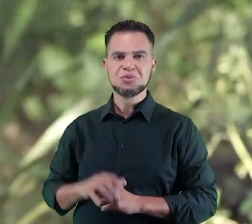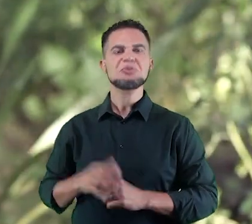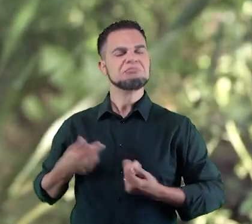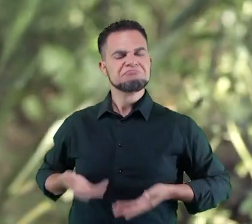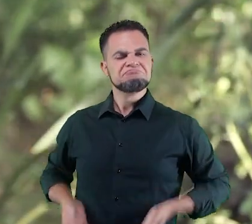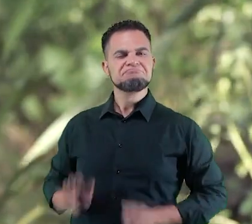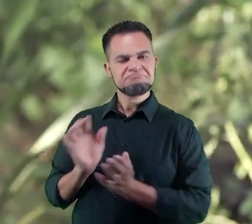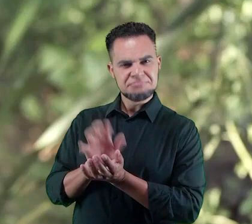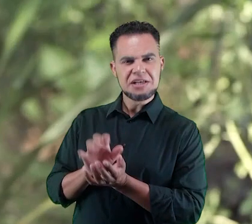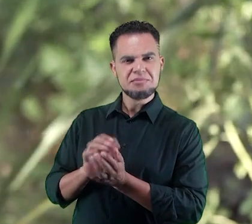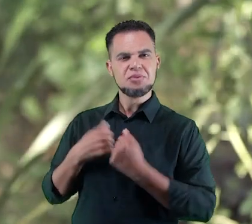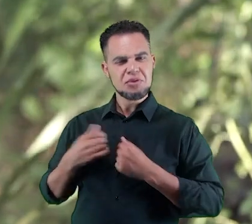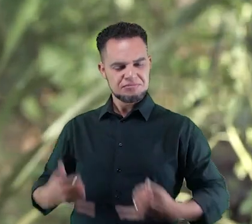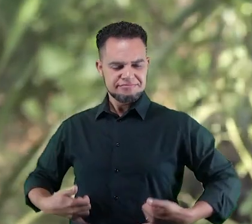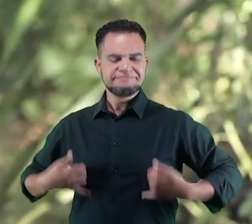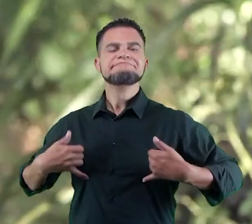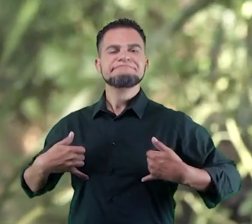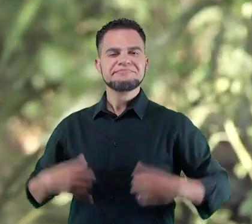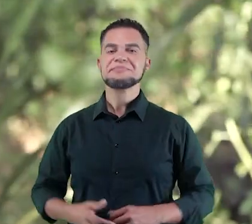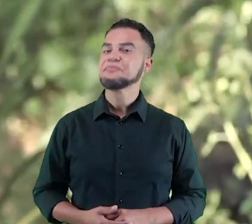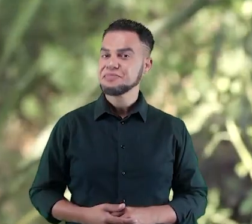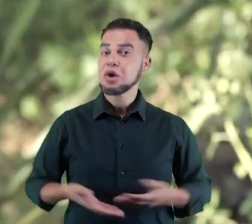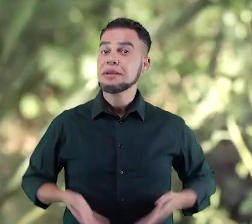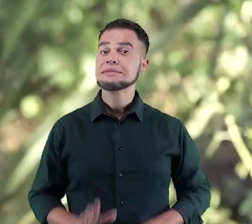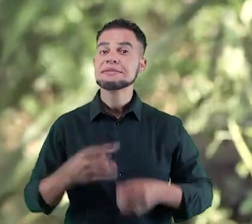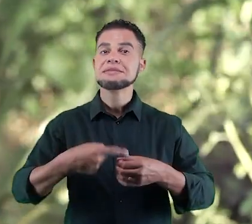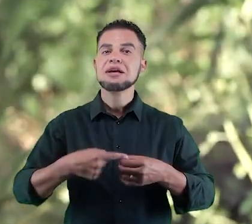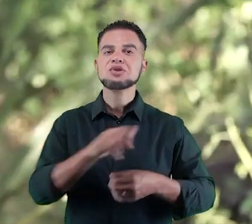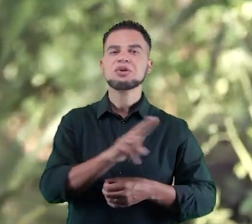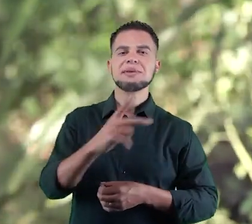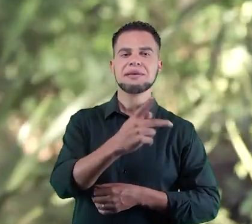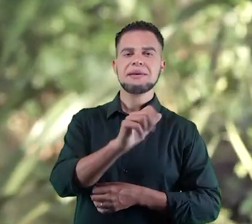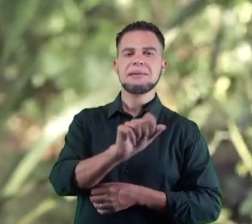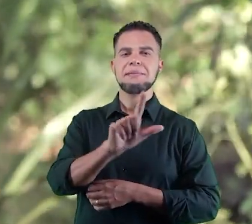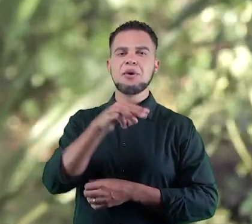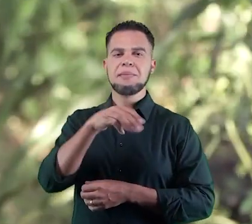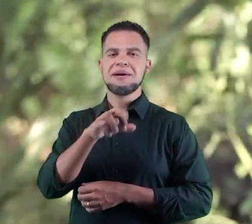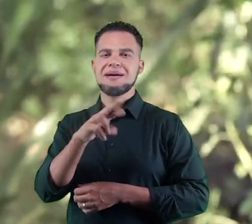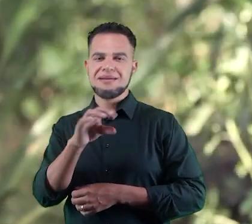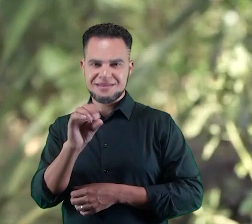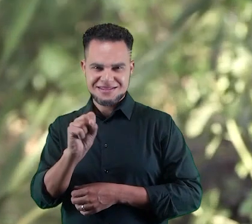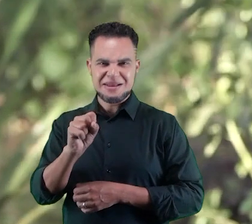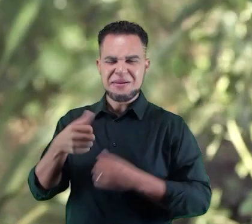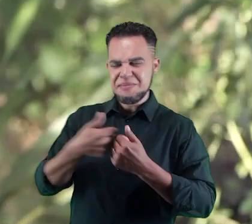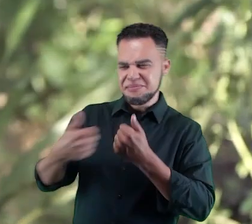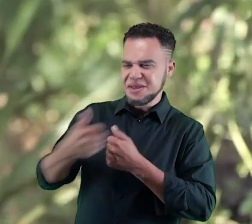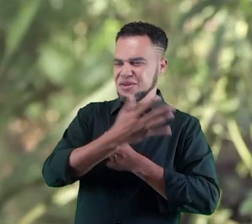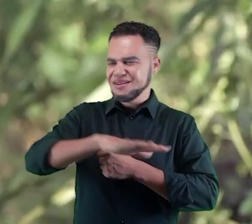I´m a proud Pernambucano. I was born in a city named Palmares, in Pernambuco. At the beach.